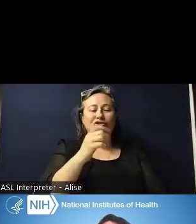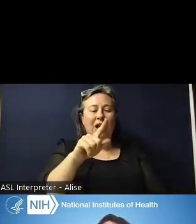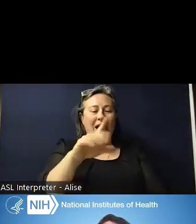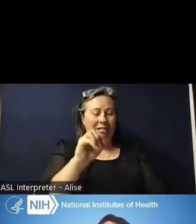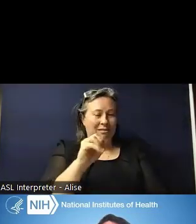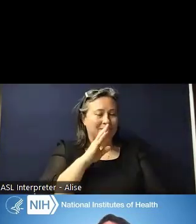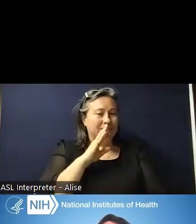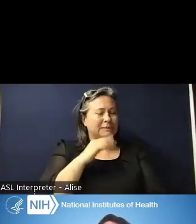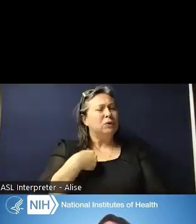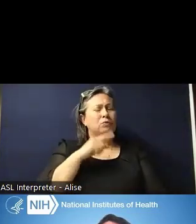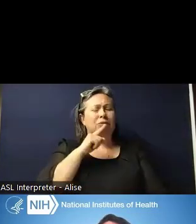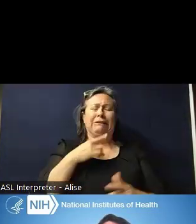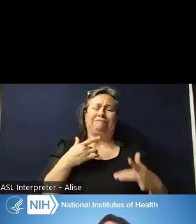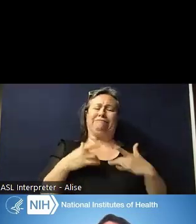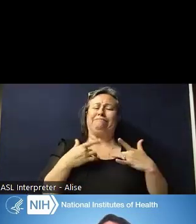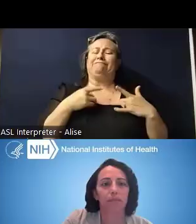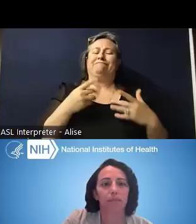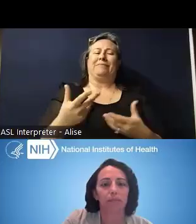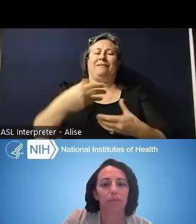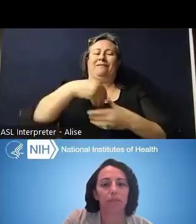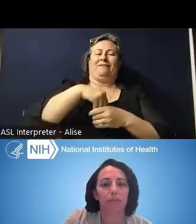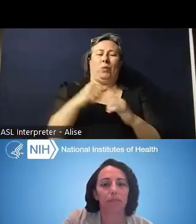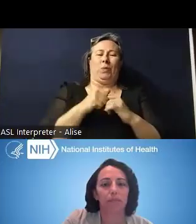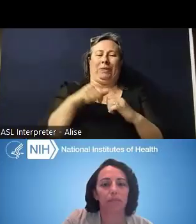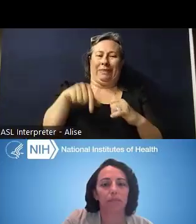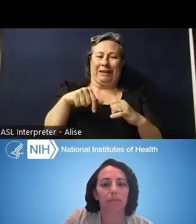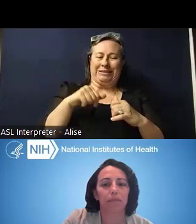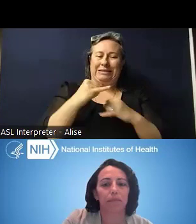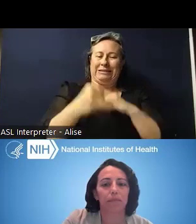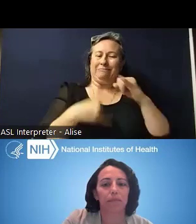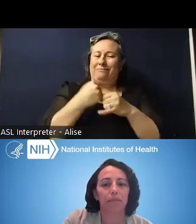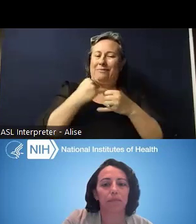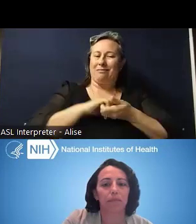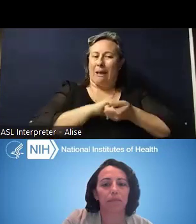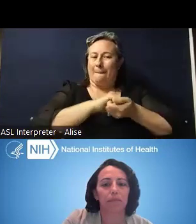a part of this international collaboration conference.